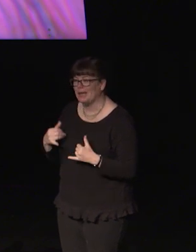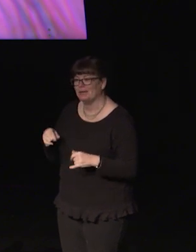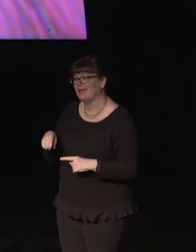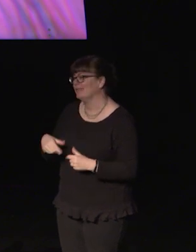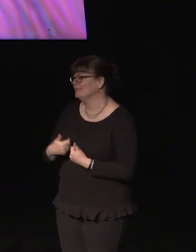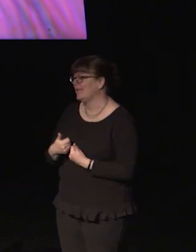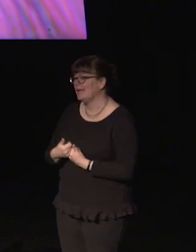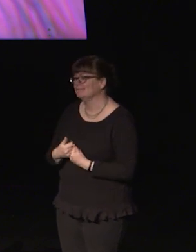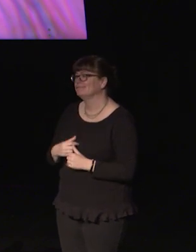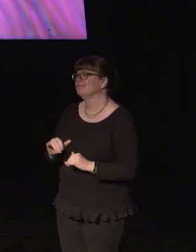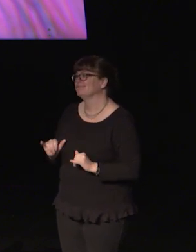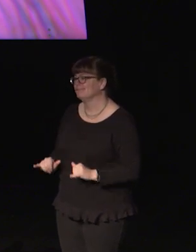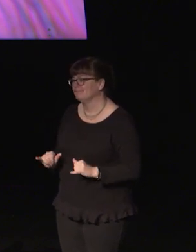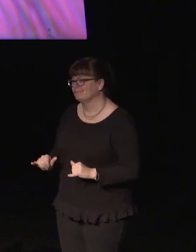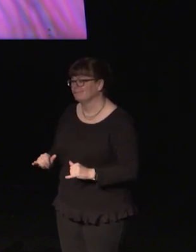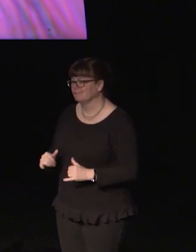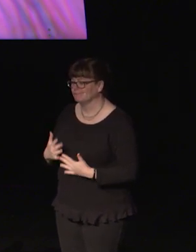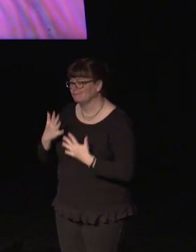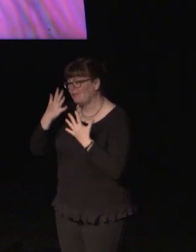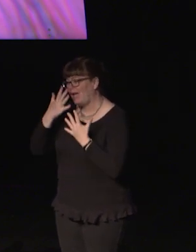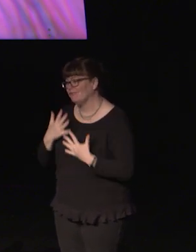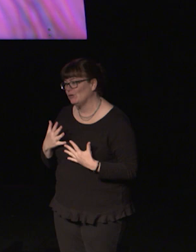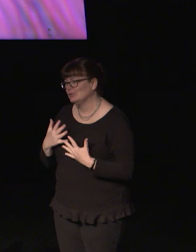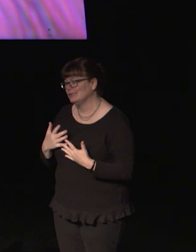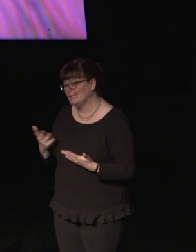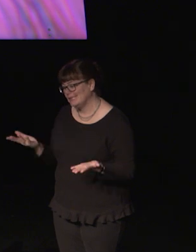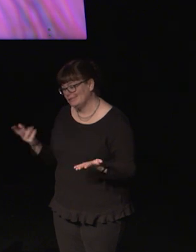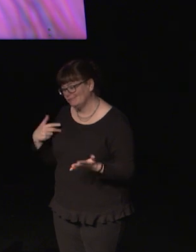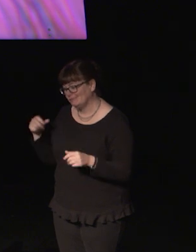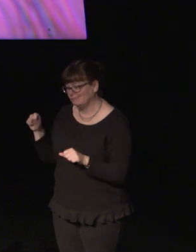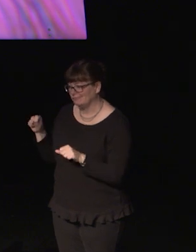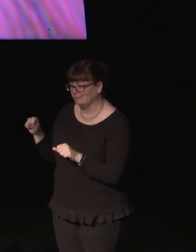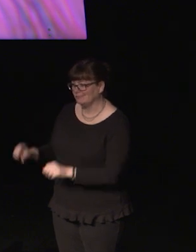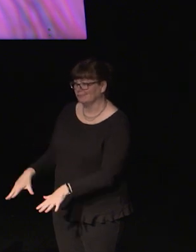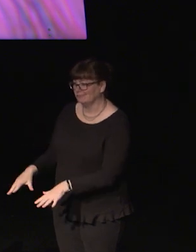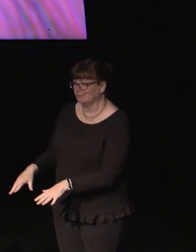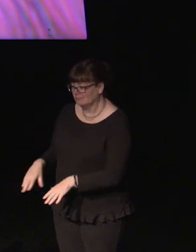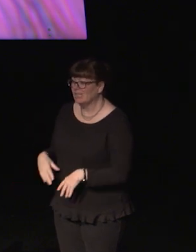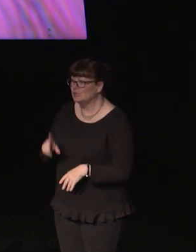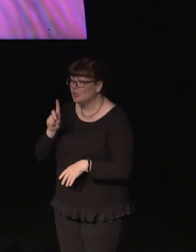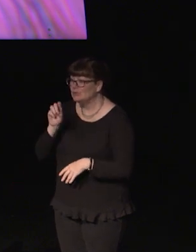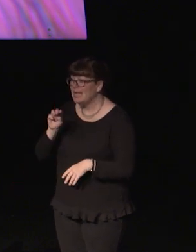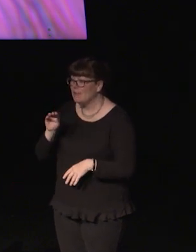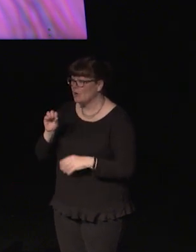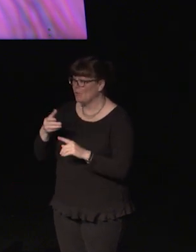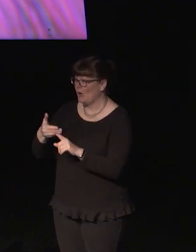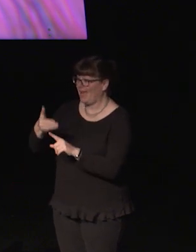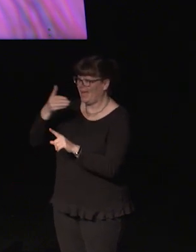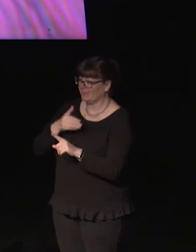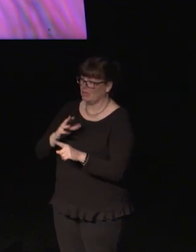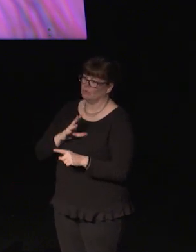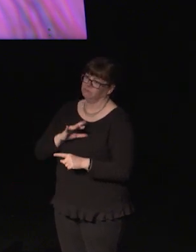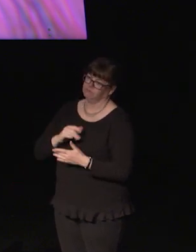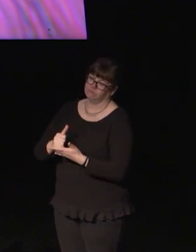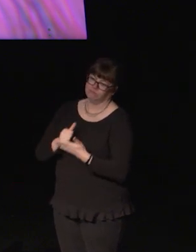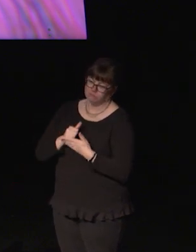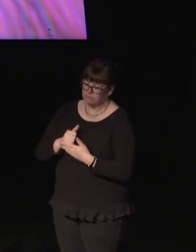And I, unfortunately, just didn't go further with it. So being able to have demos would be really helpful. Again for me,